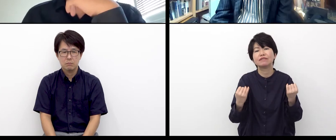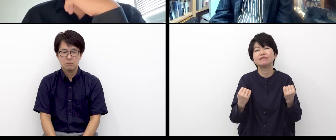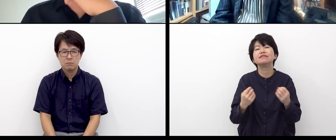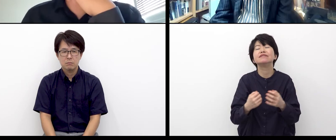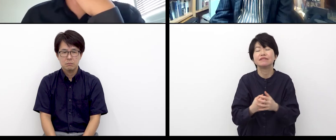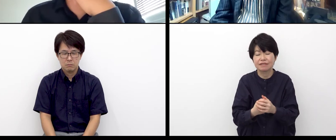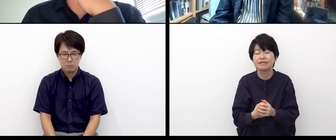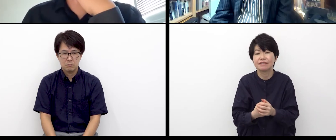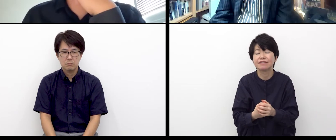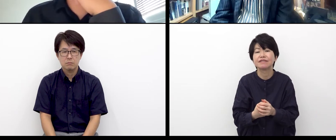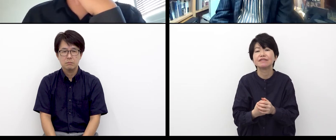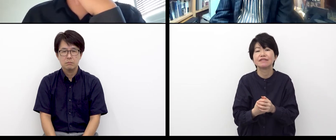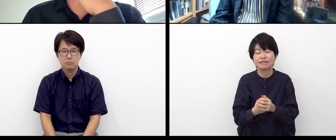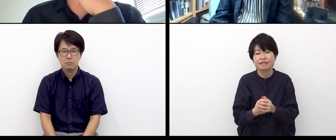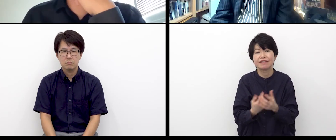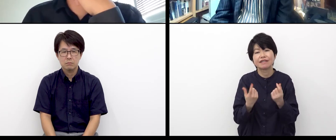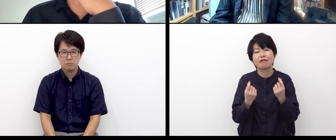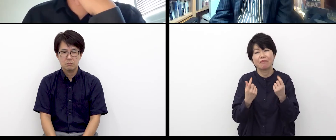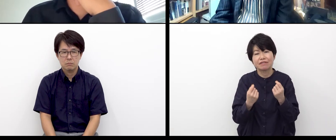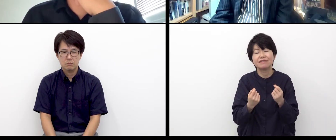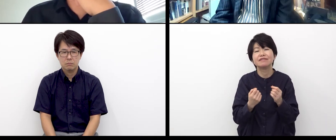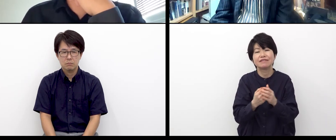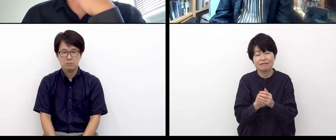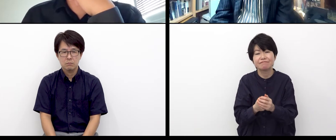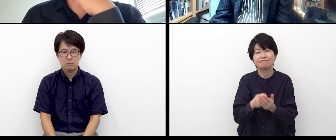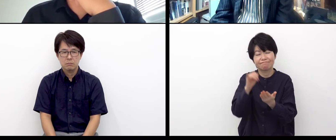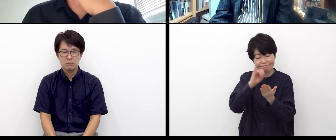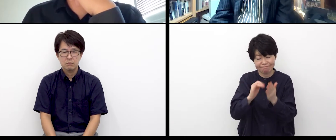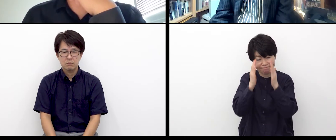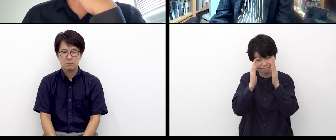After getting out of it, they are finally able to express something… I know more cases like that.